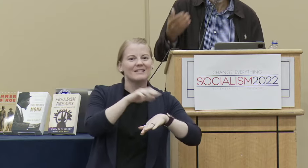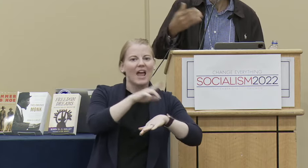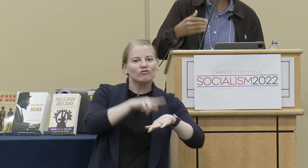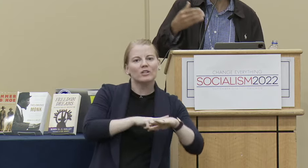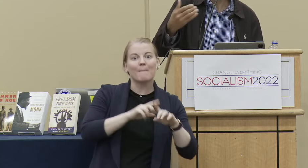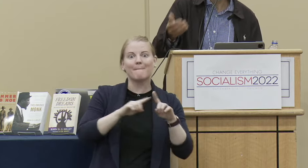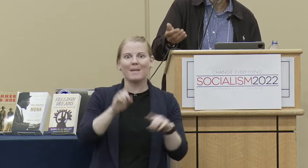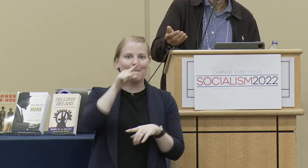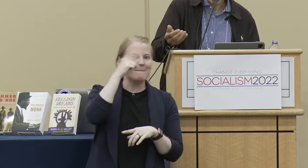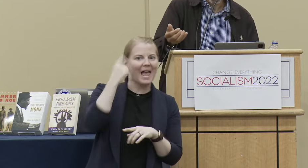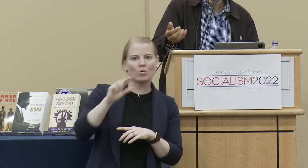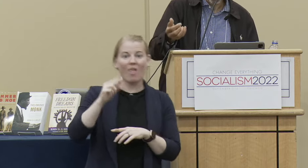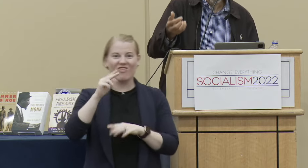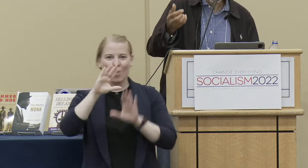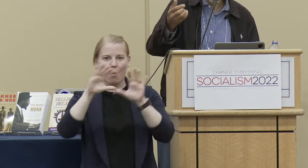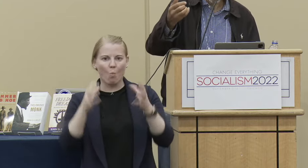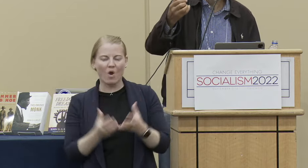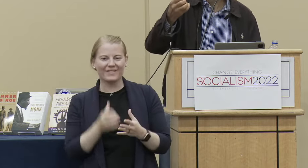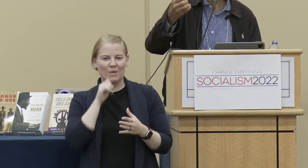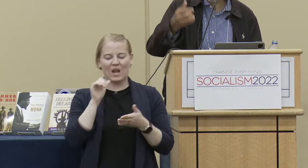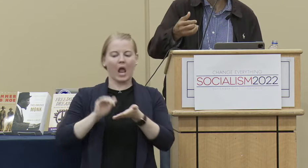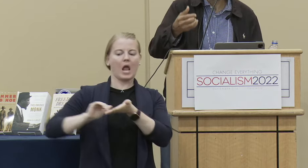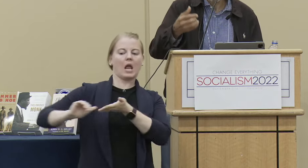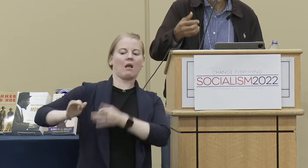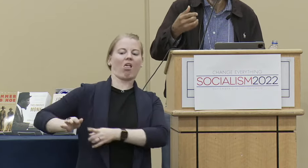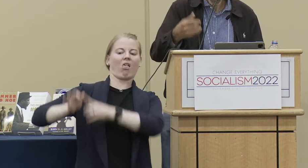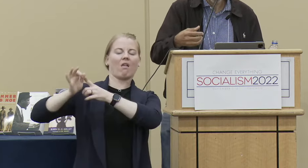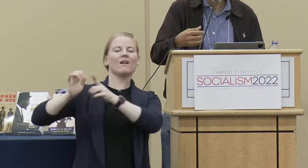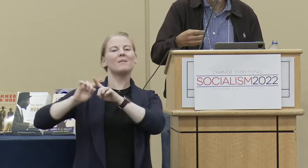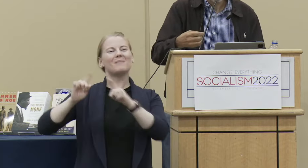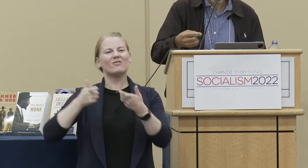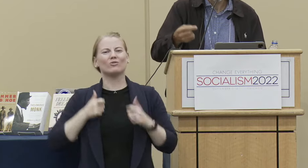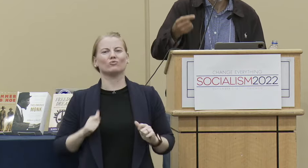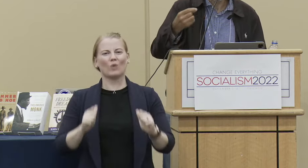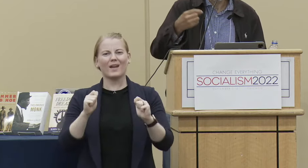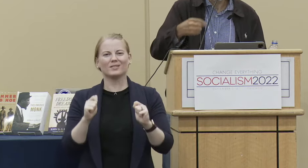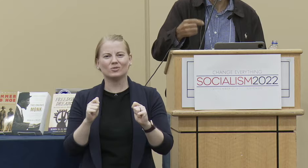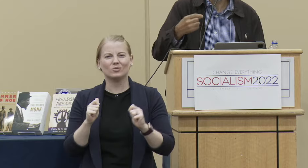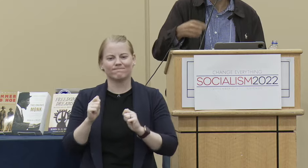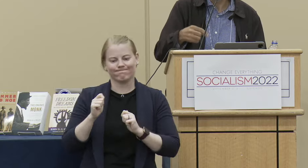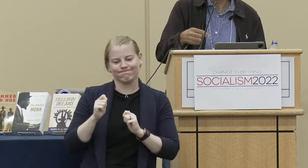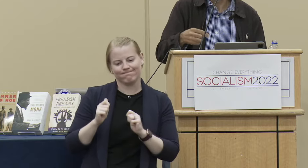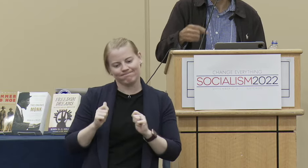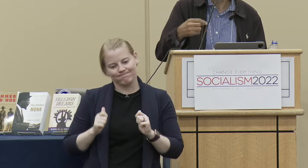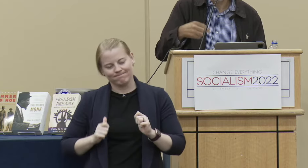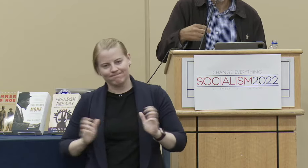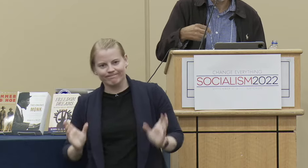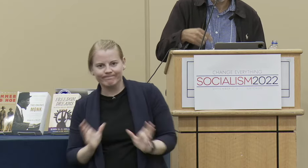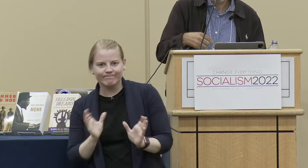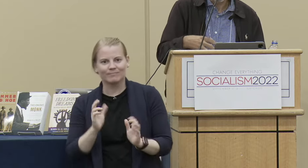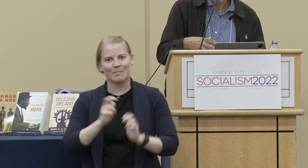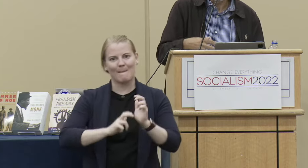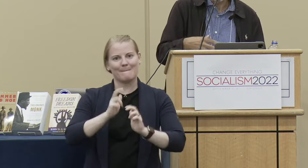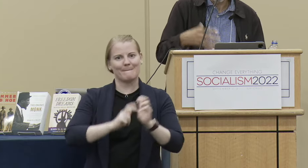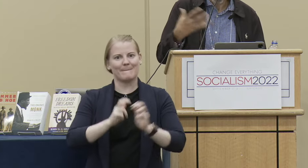Black or third world. You know, they were not exclusionary, but